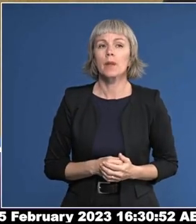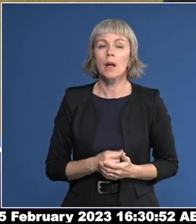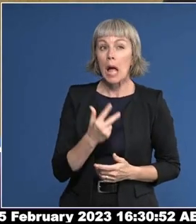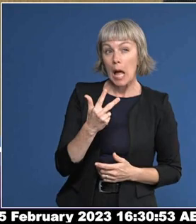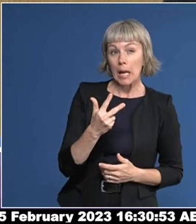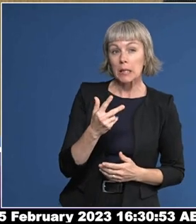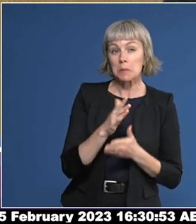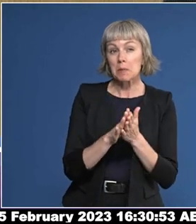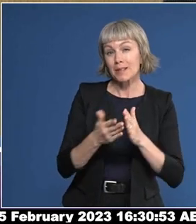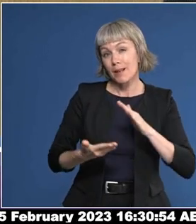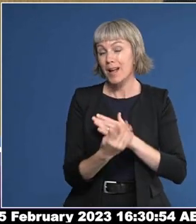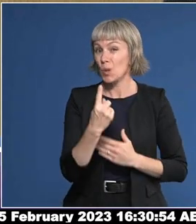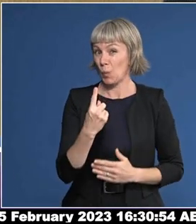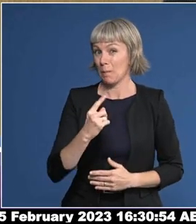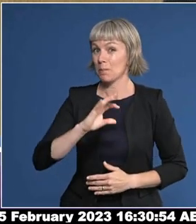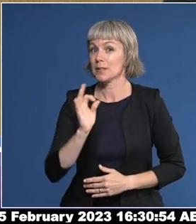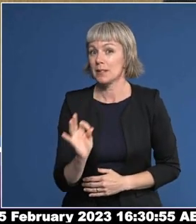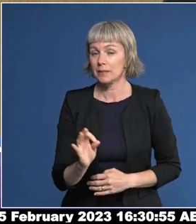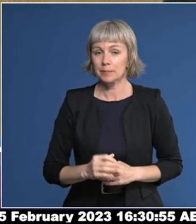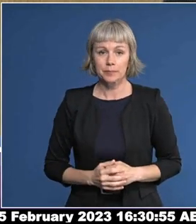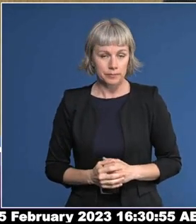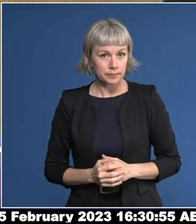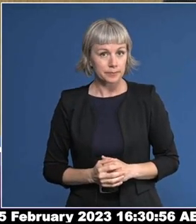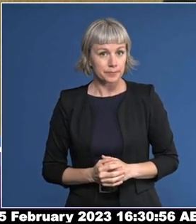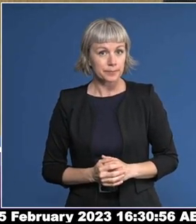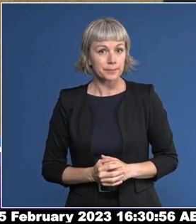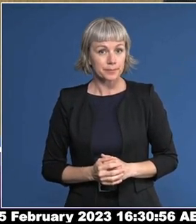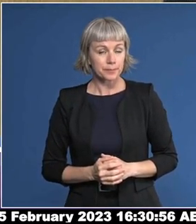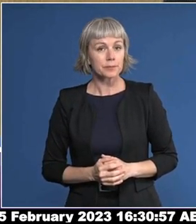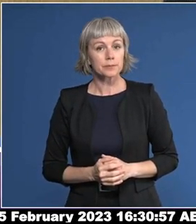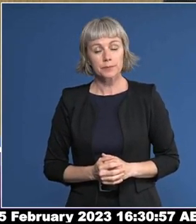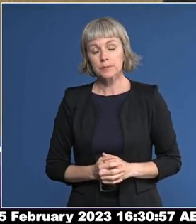one per cent. MS DOWSETT: And does Disability Intermediaries Australia have a